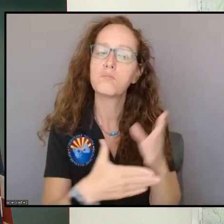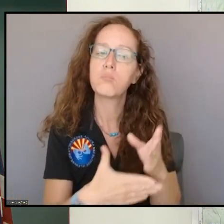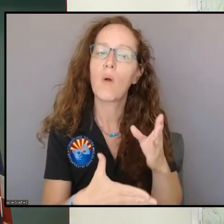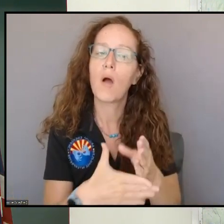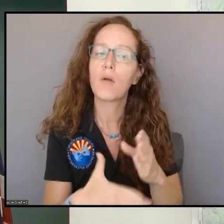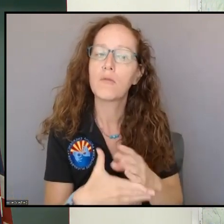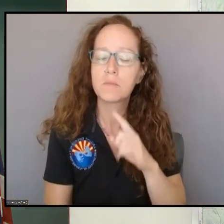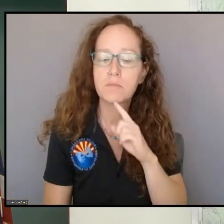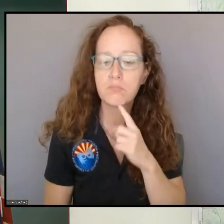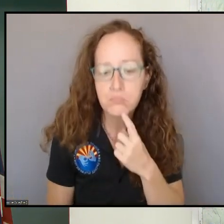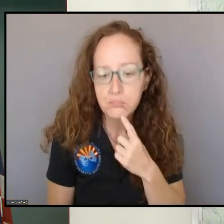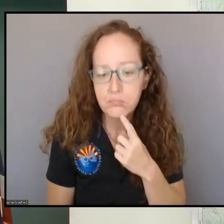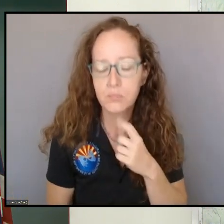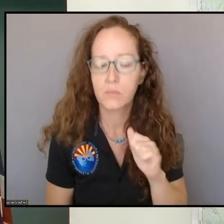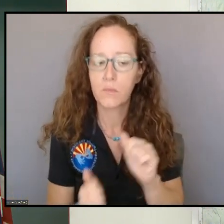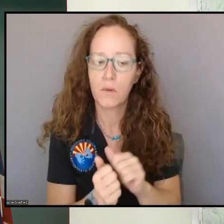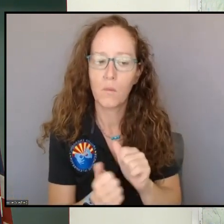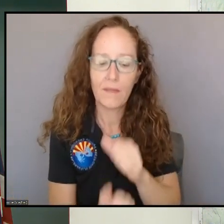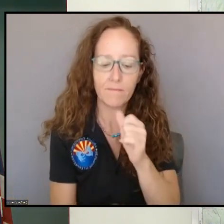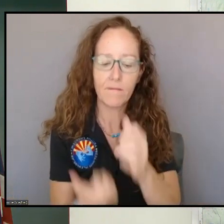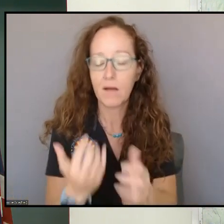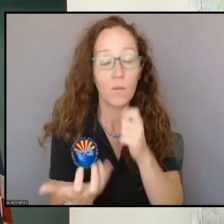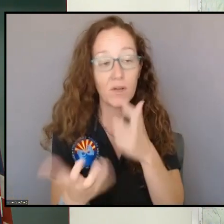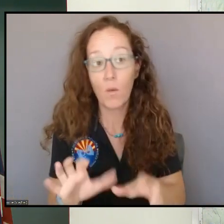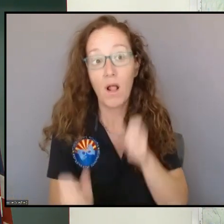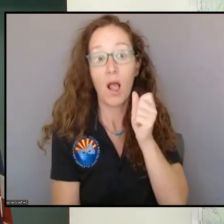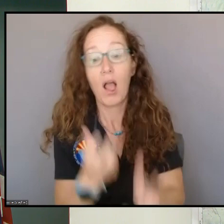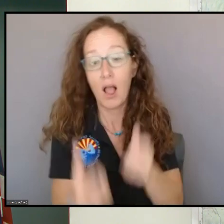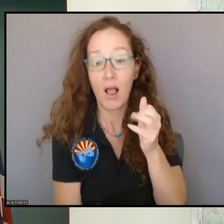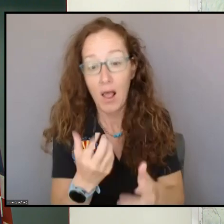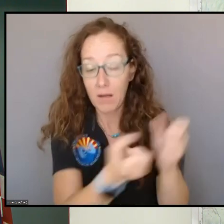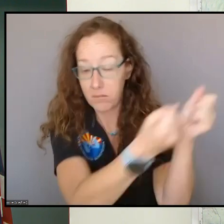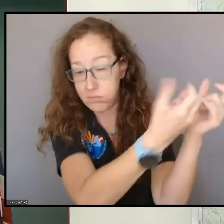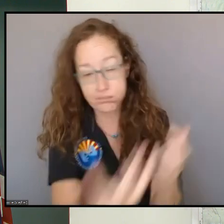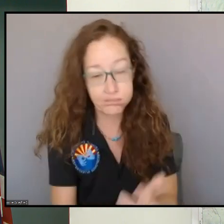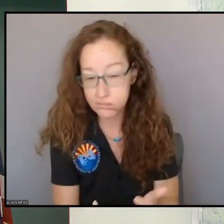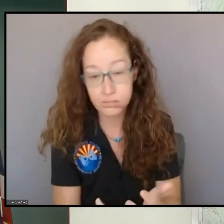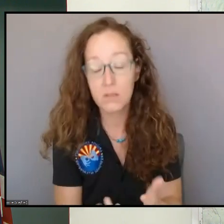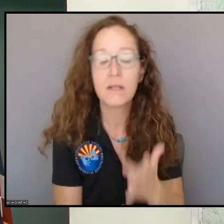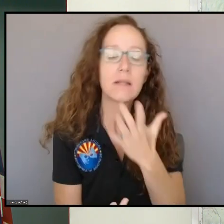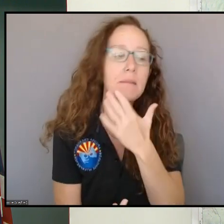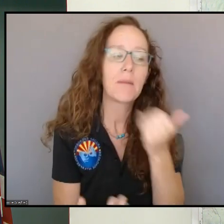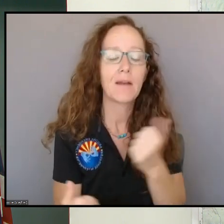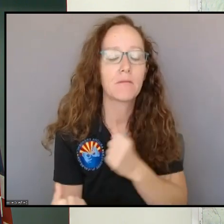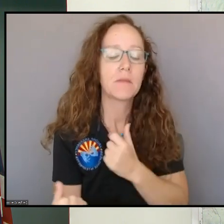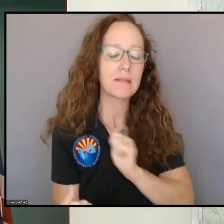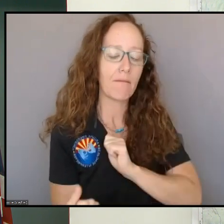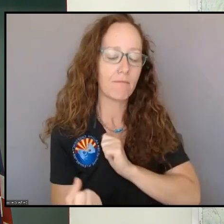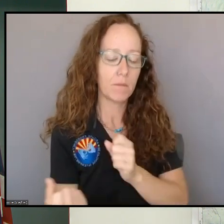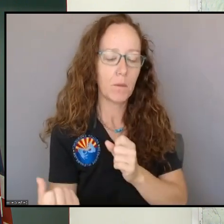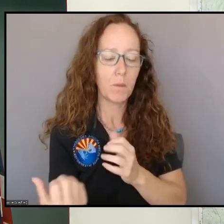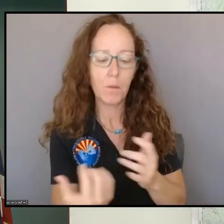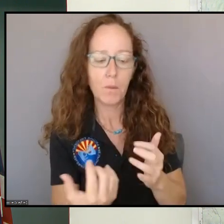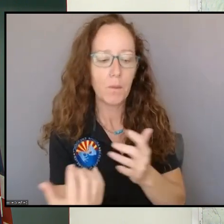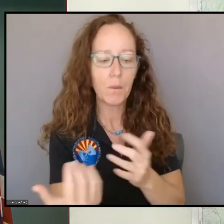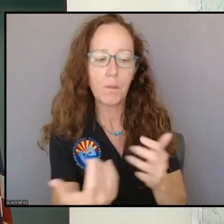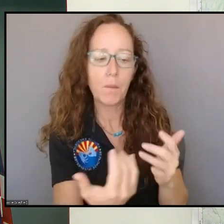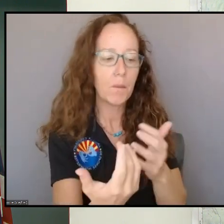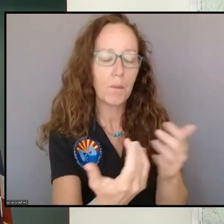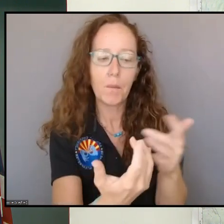buffers and it gives us better options to make sure that it stays within those containment lines. And so with that firing